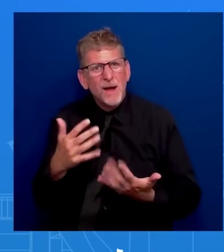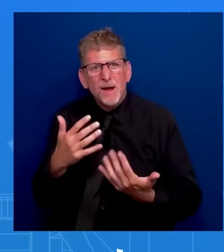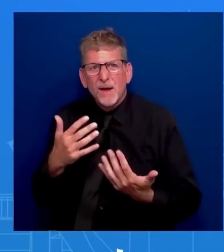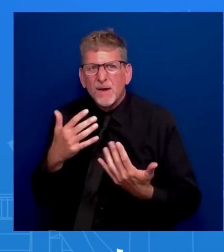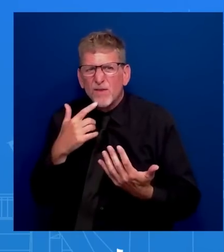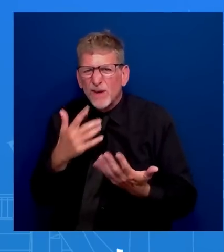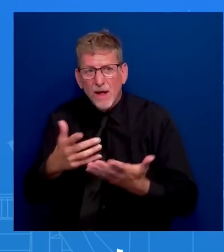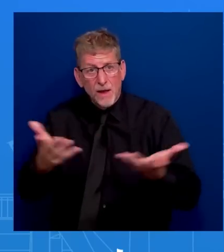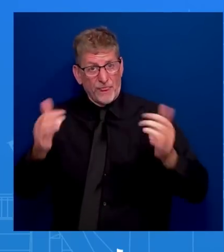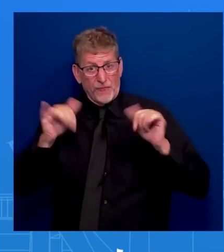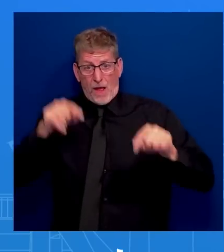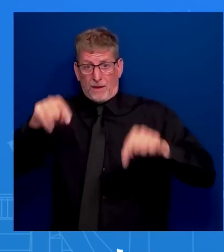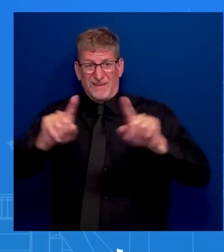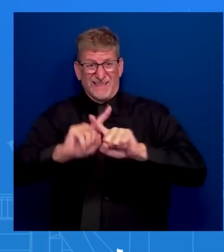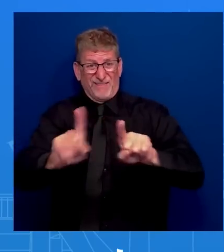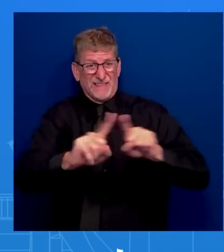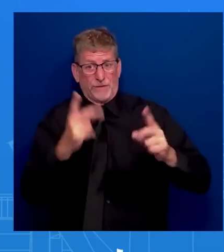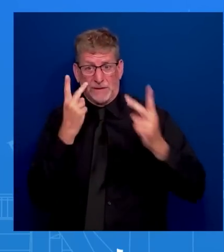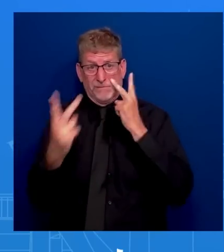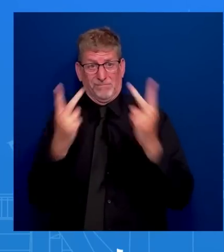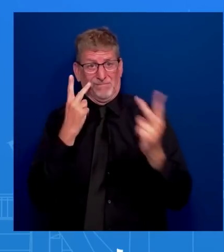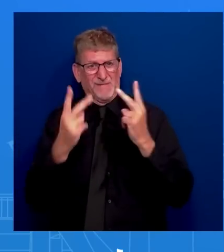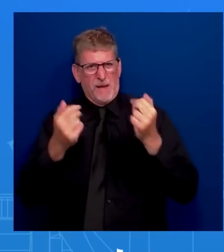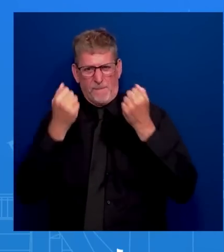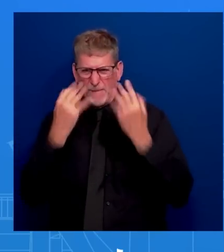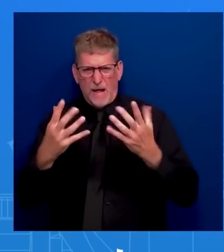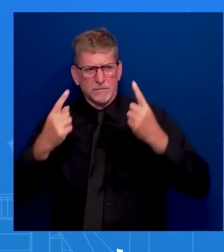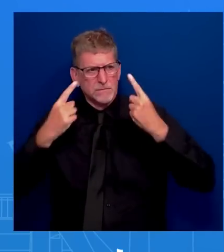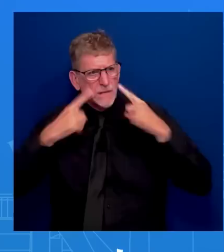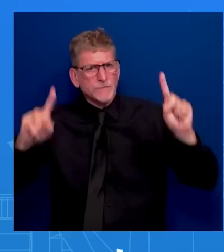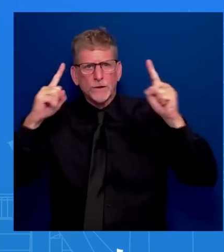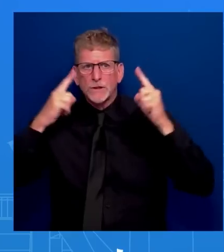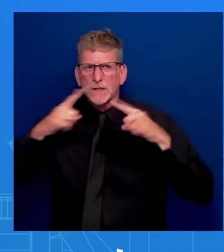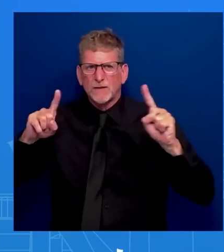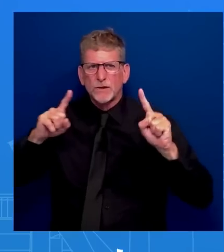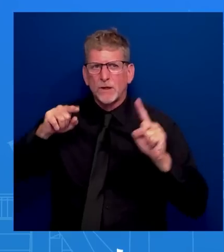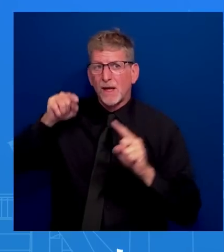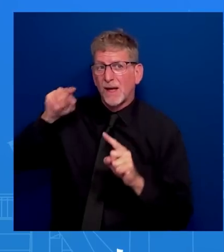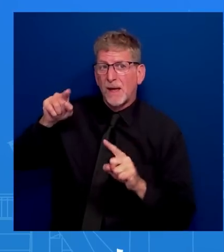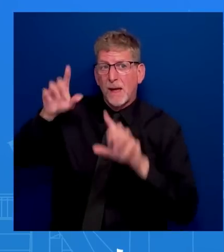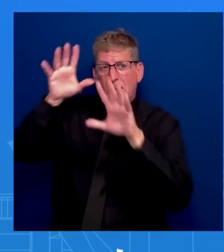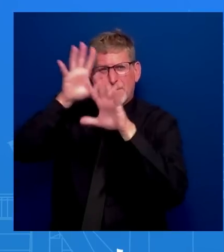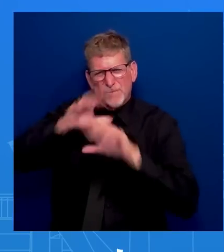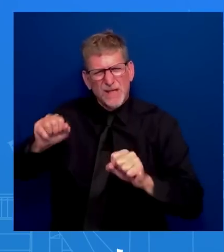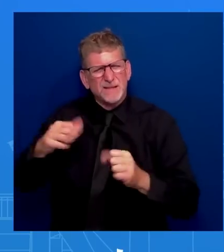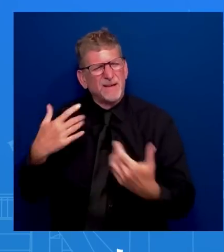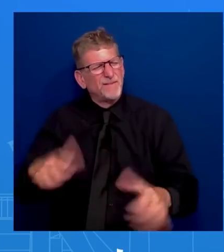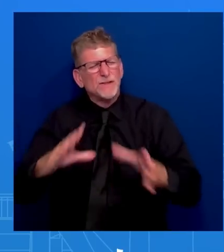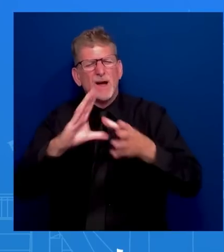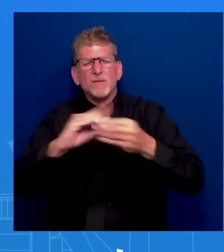that the President has talked about for many years. If you look specifically at the Inflation Reduction Act